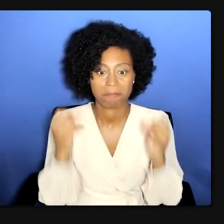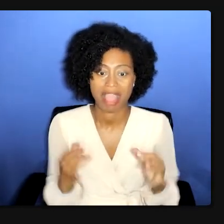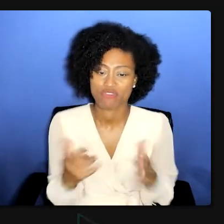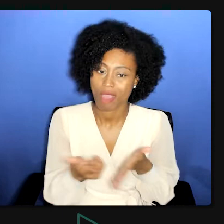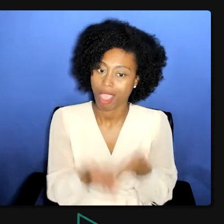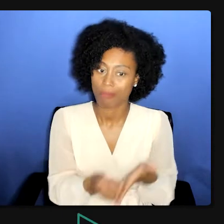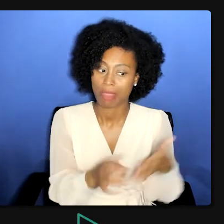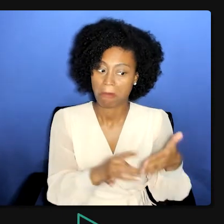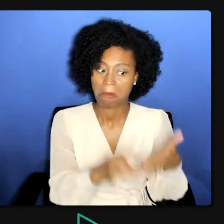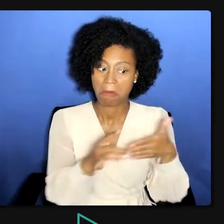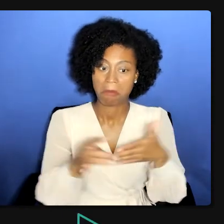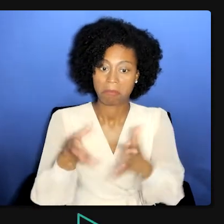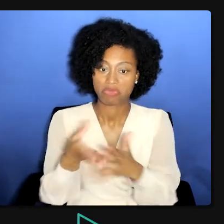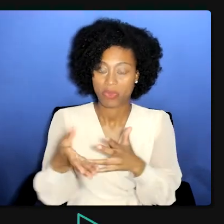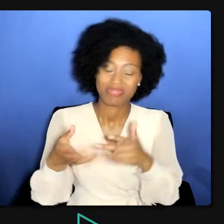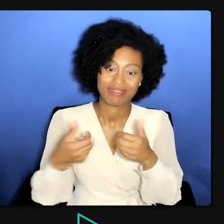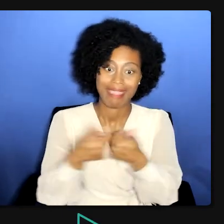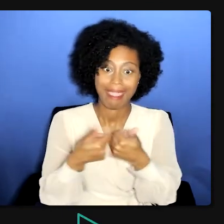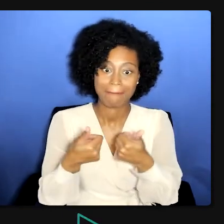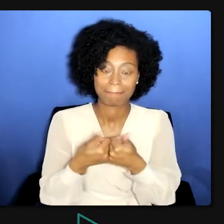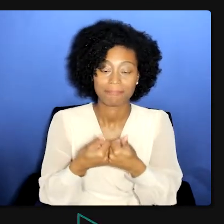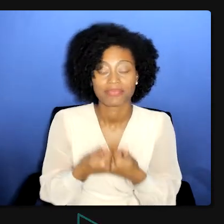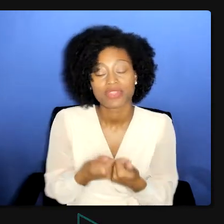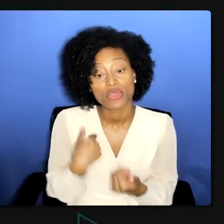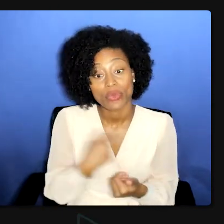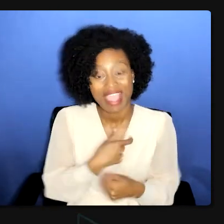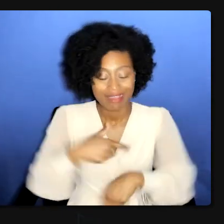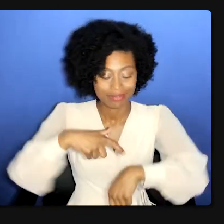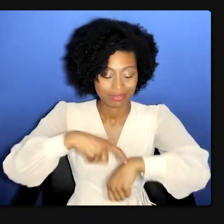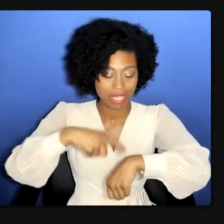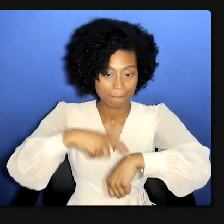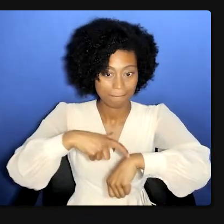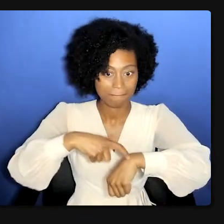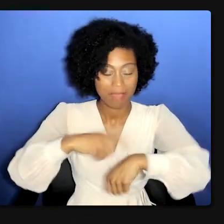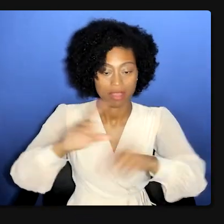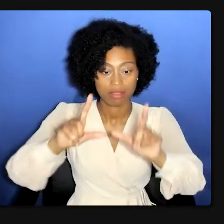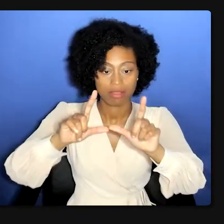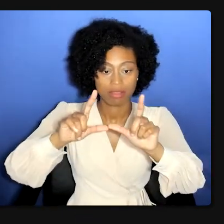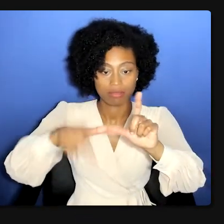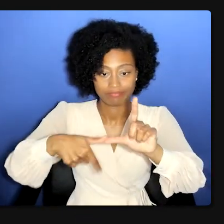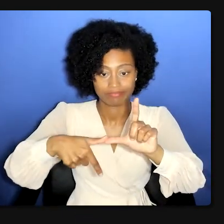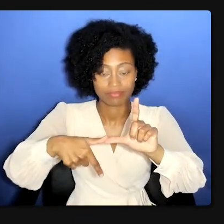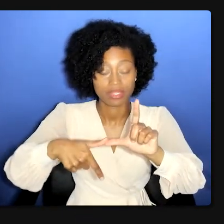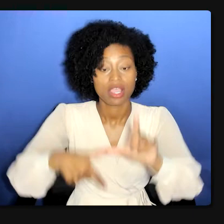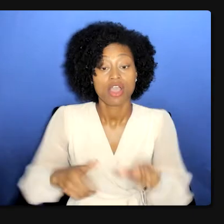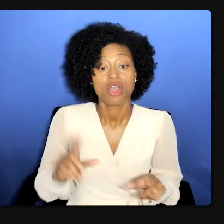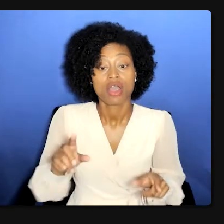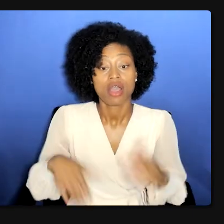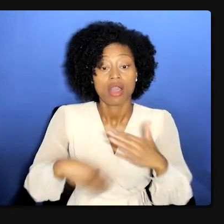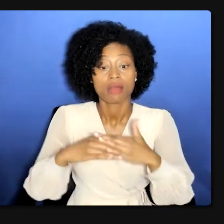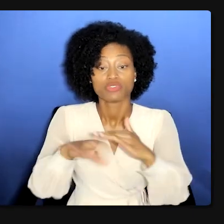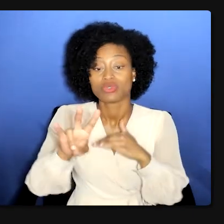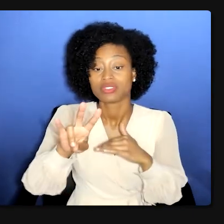and we had a timer on it where that Starter Pack was available for 72 hours.